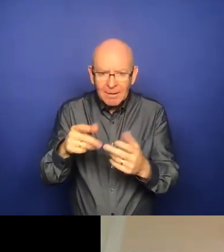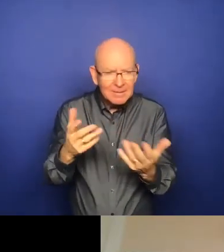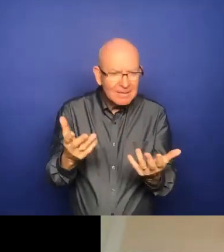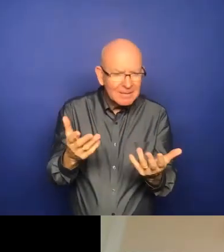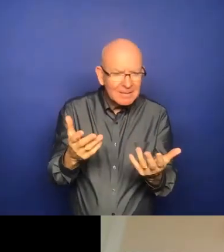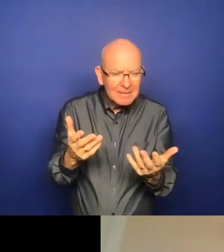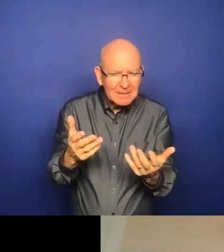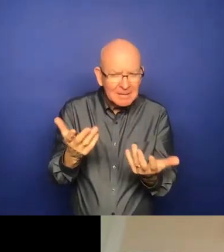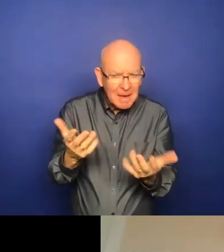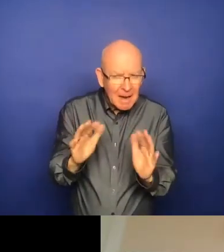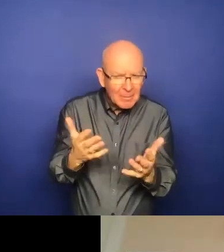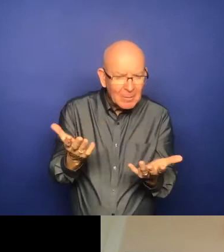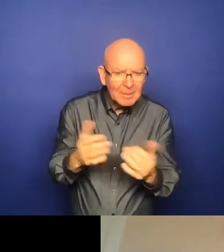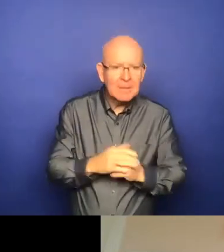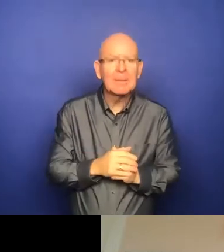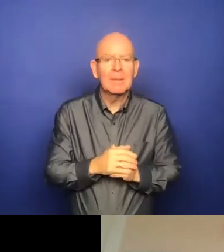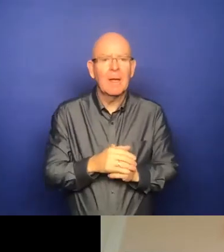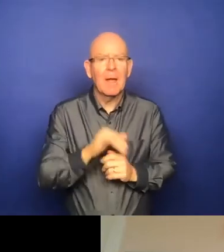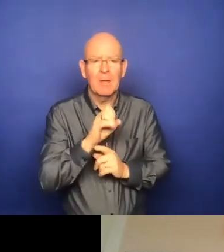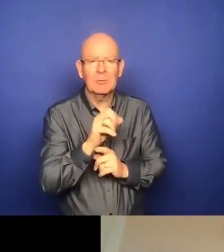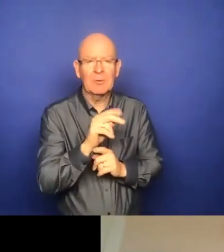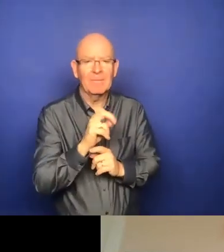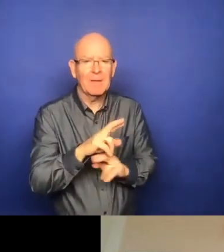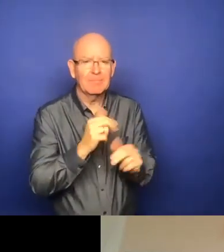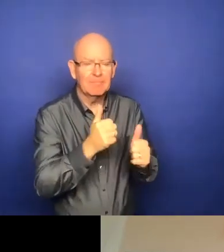thinking about that. I mentioned that the questions were